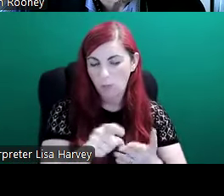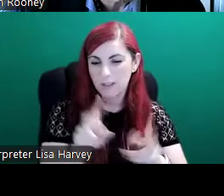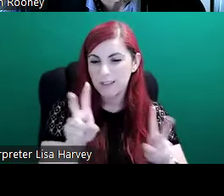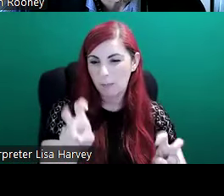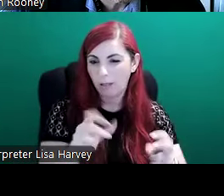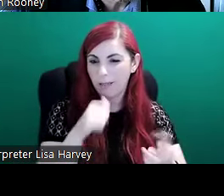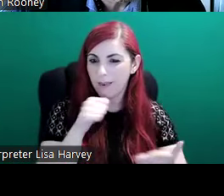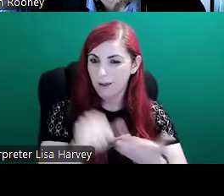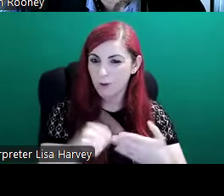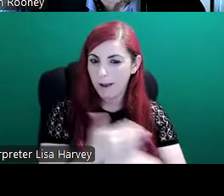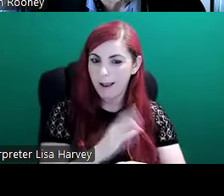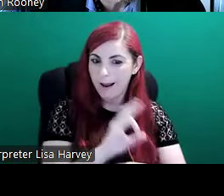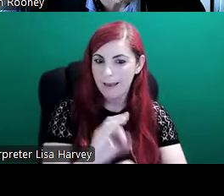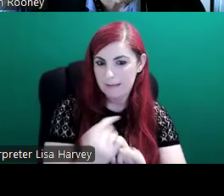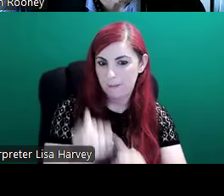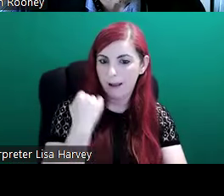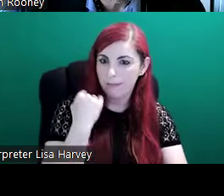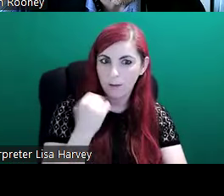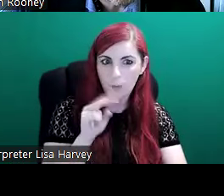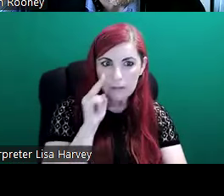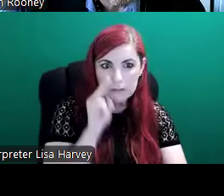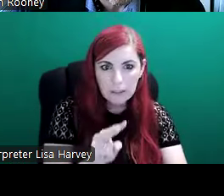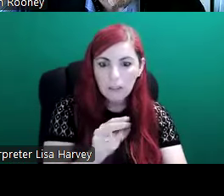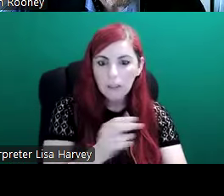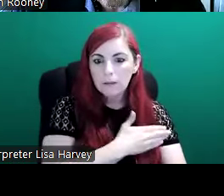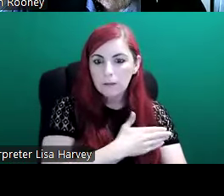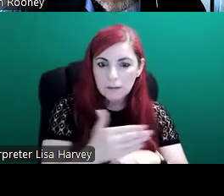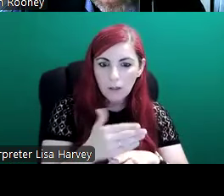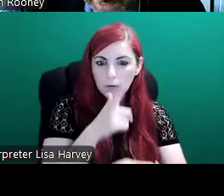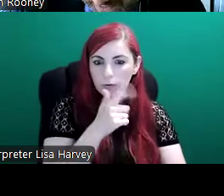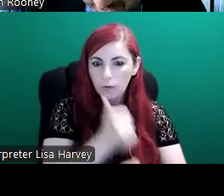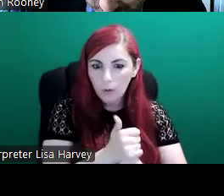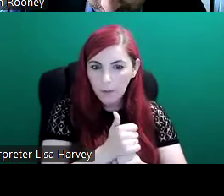You can see it's, it's, it's begun "Cher Mainie and Evie written in tiny letters in